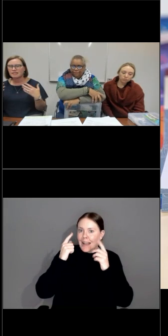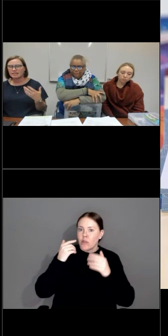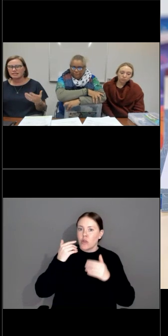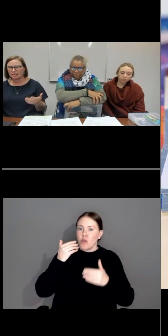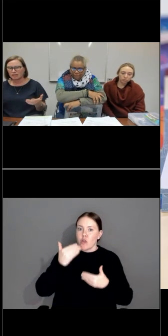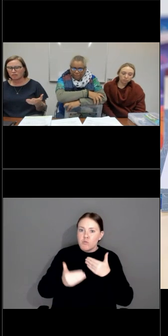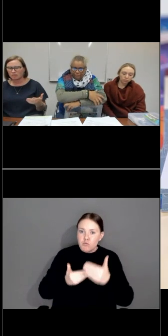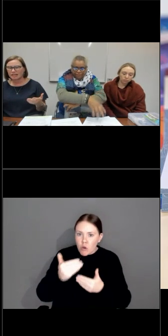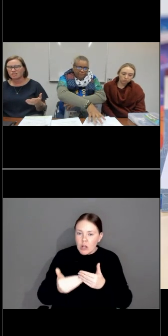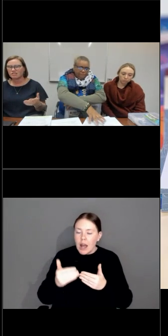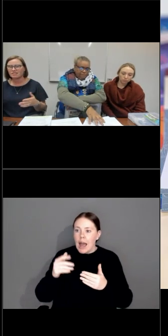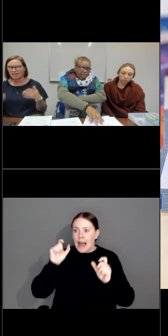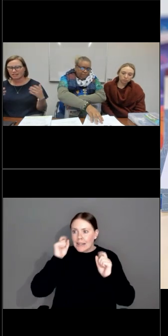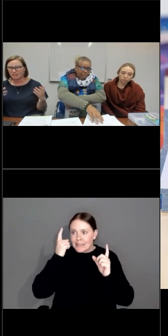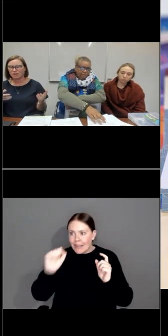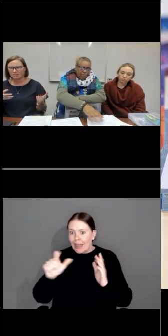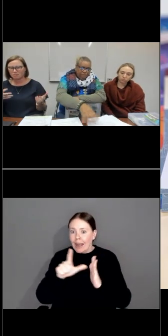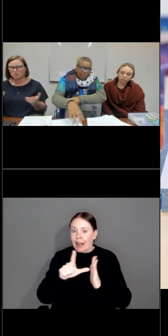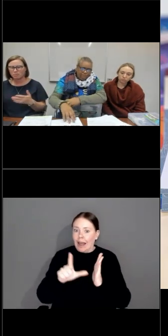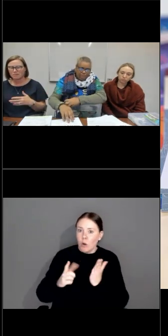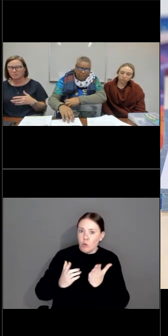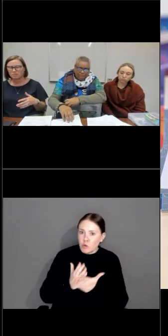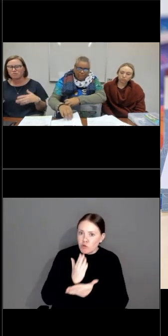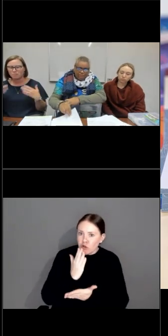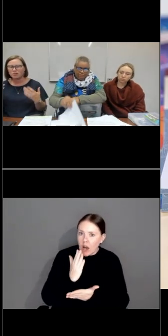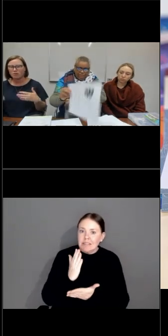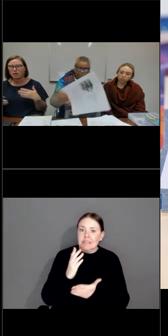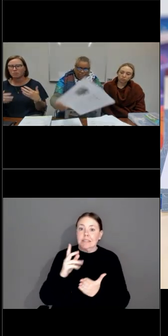understands their legal obligations and you know can walk away from that appointment knowing what